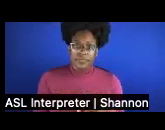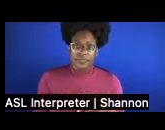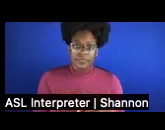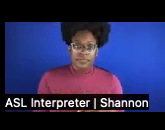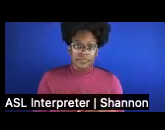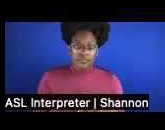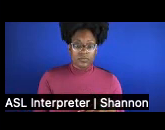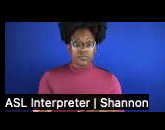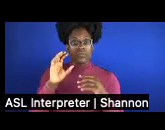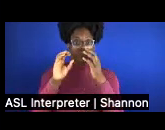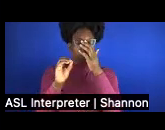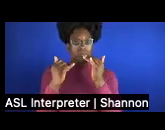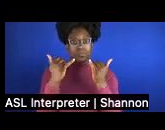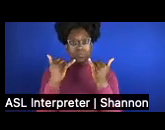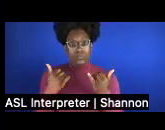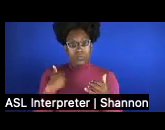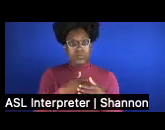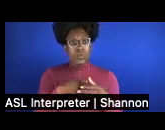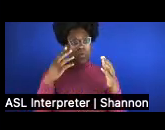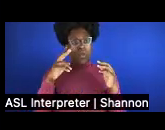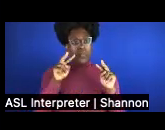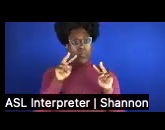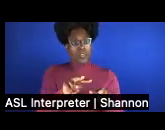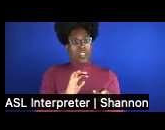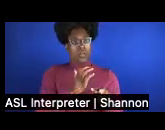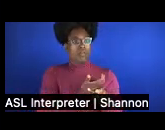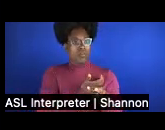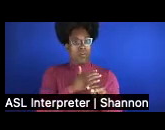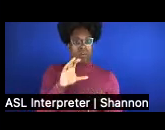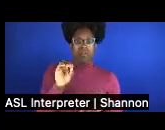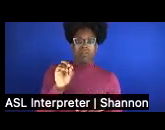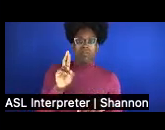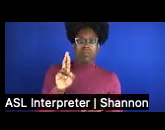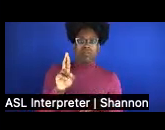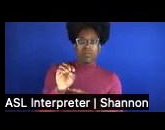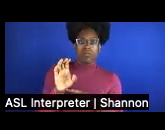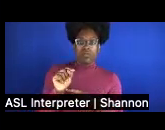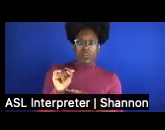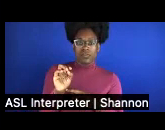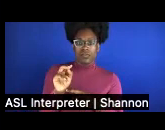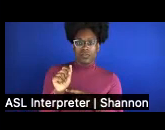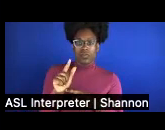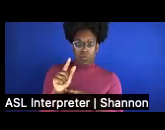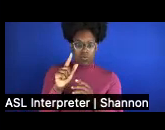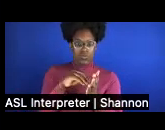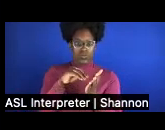we're looking at our correctional students. We have students--about 3000 of them--taking online